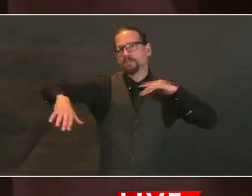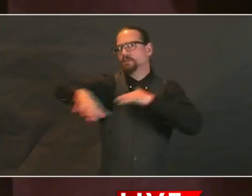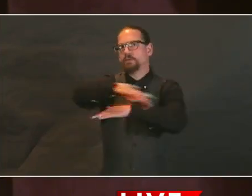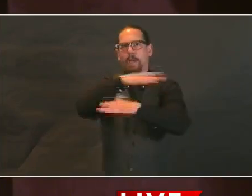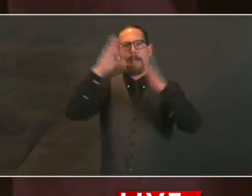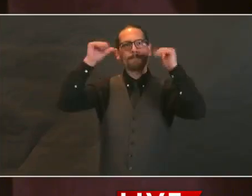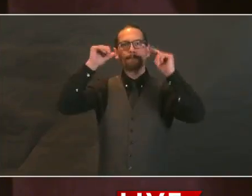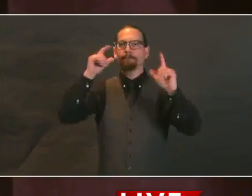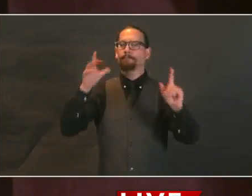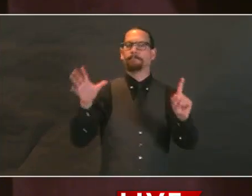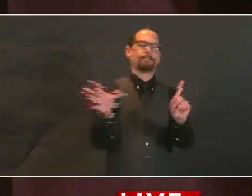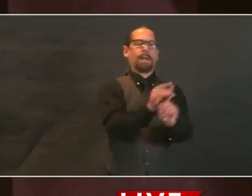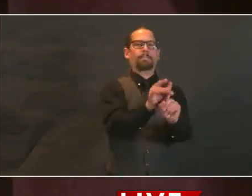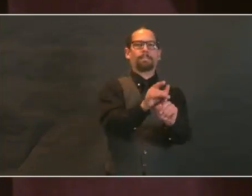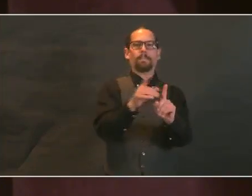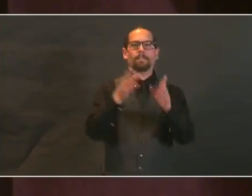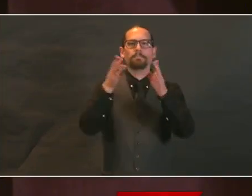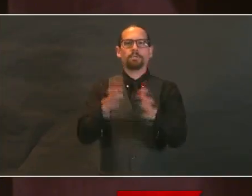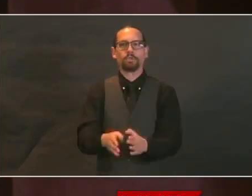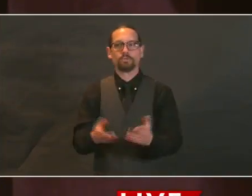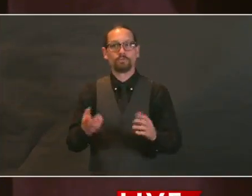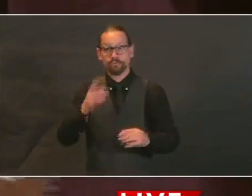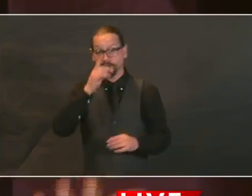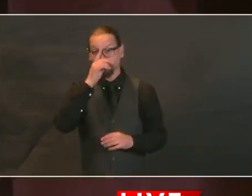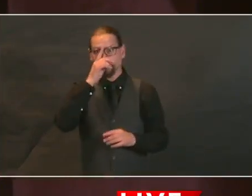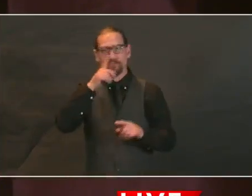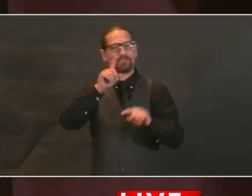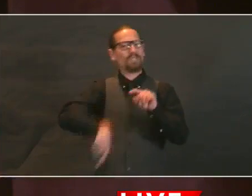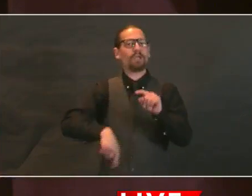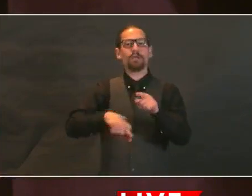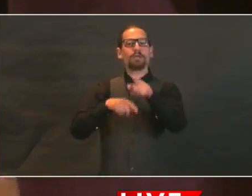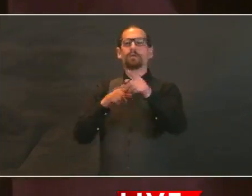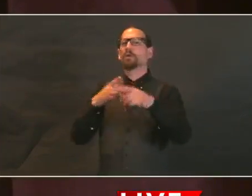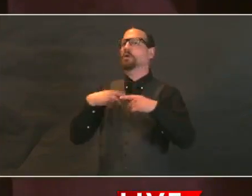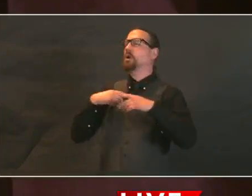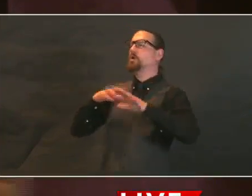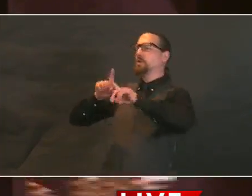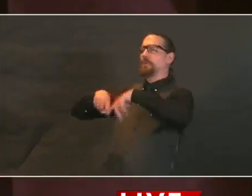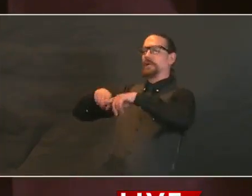VACCINATED. IT'S ALSO IMPORTANT TO KNOW THAT YOU